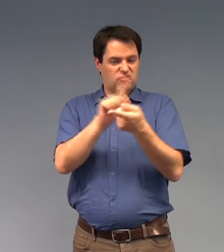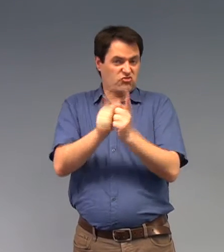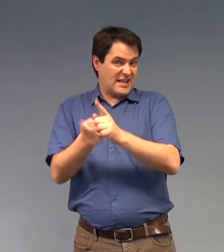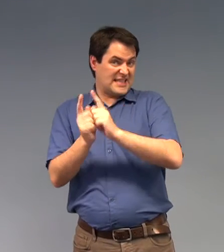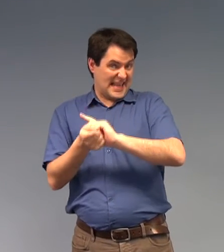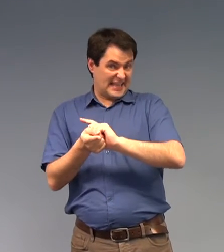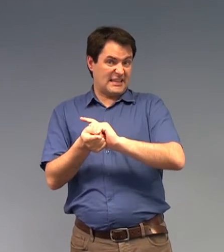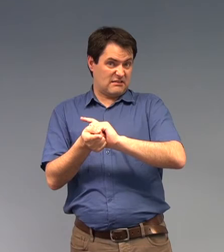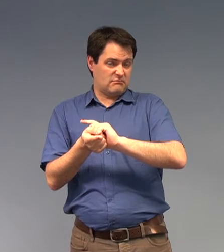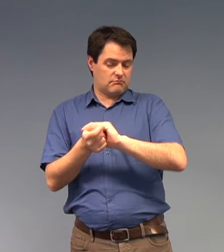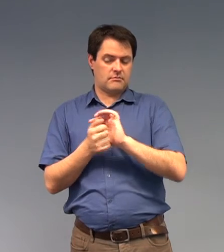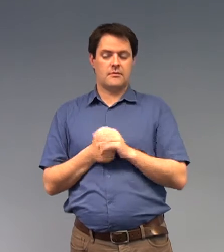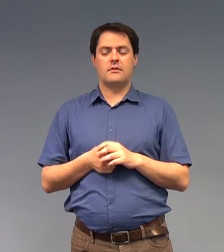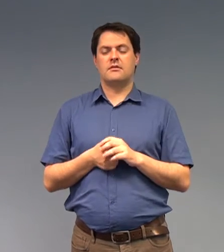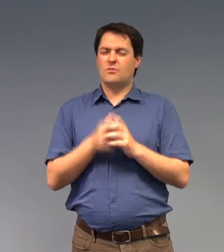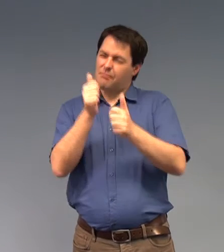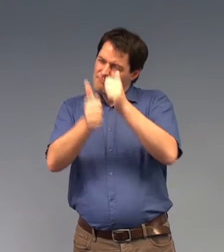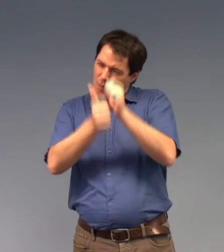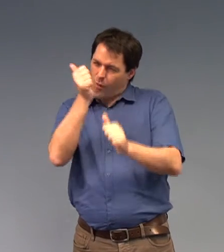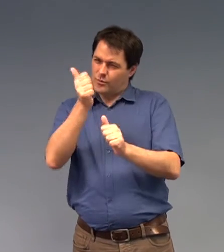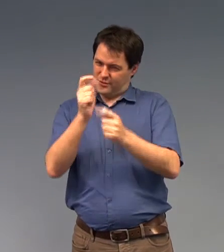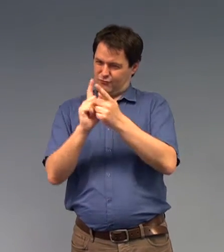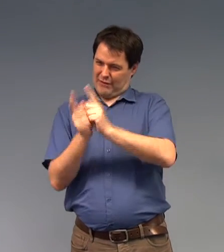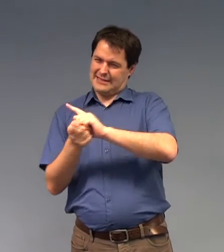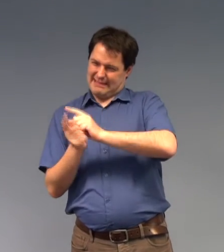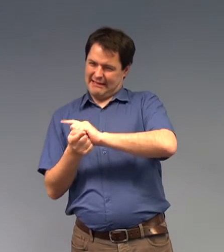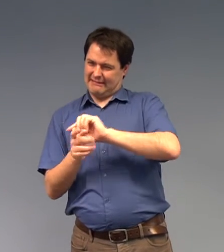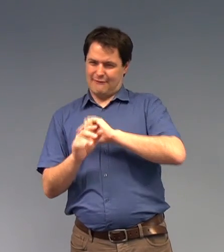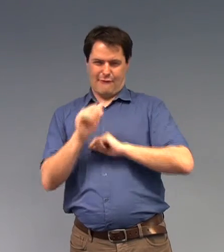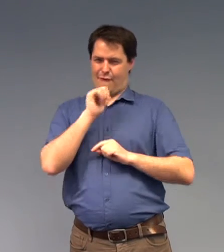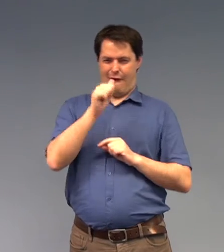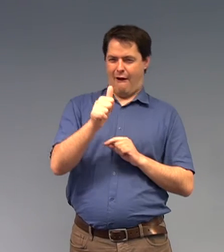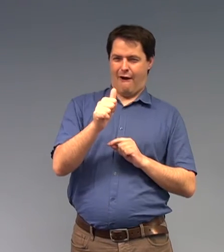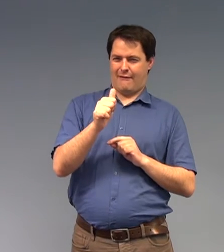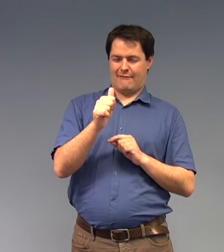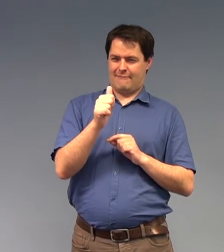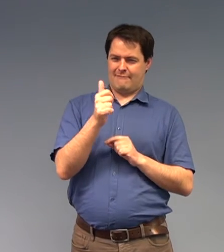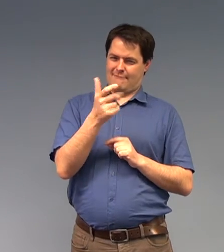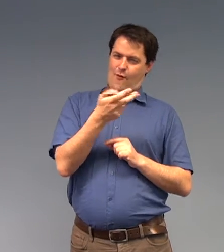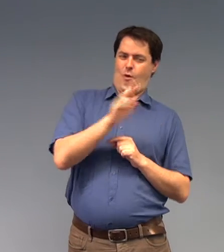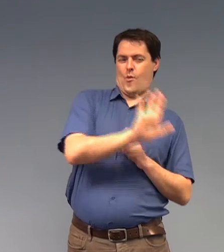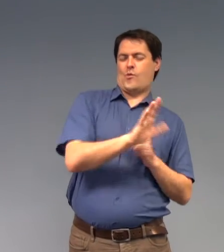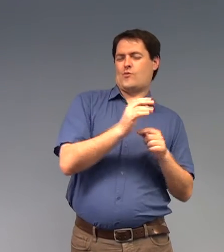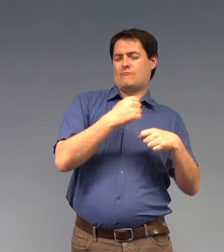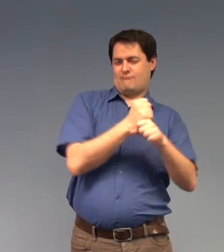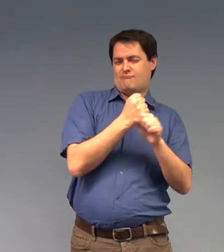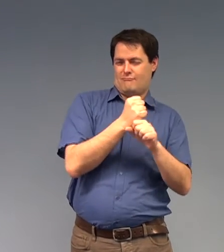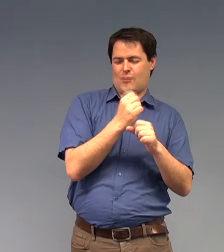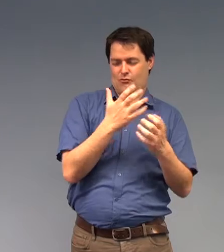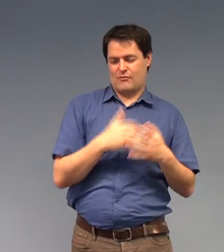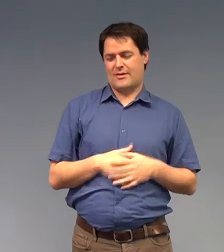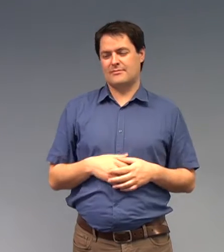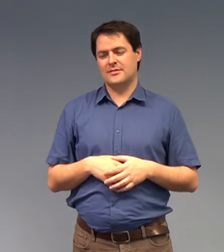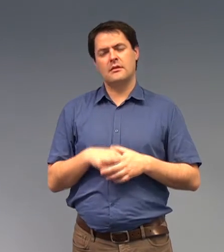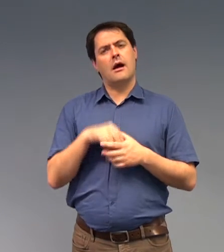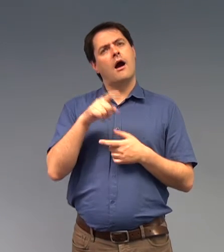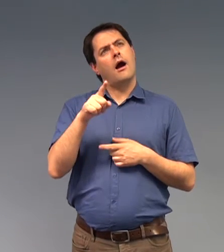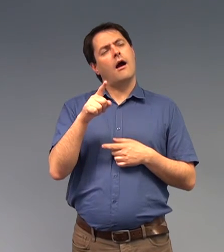which had to have sign language could be presented in sign language or translated into sign language.